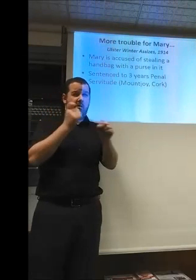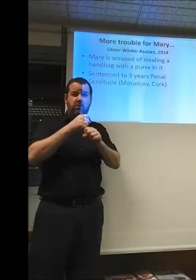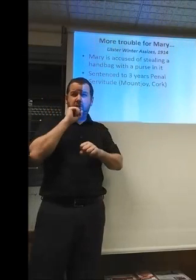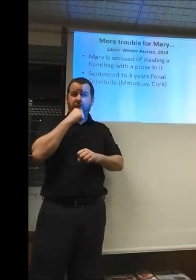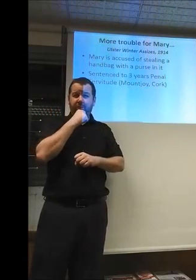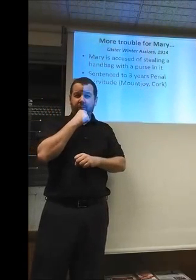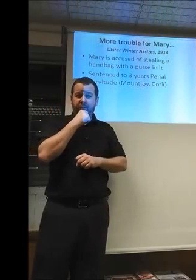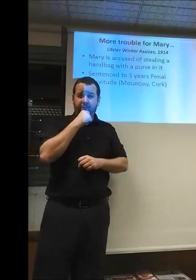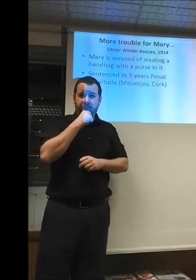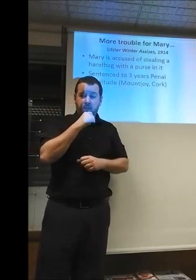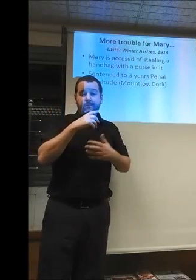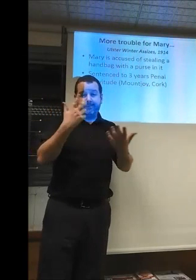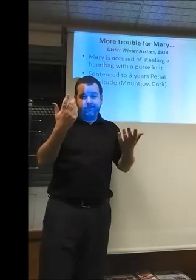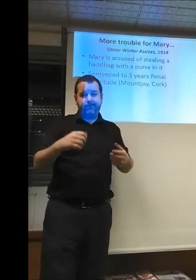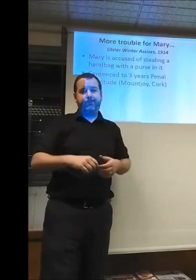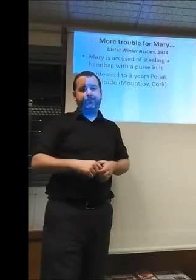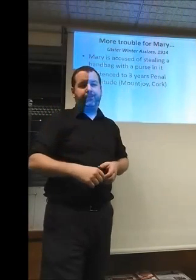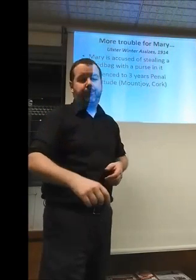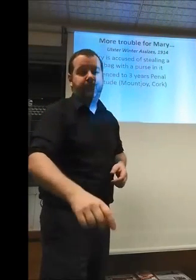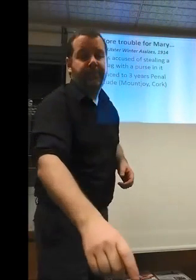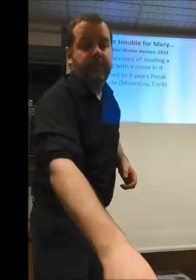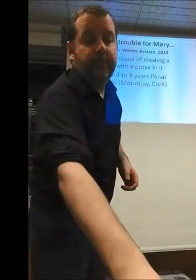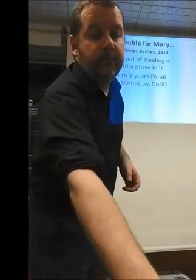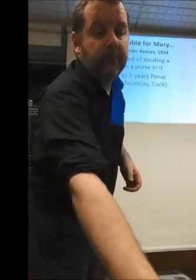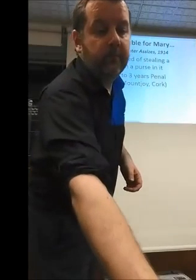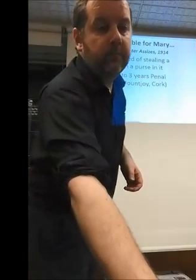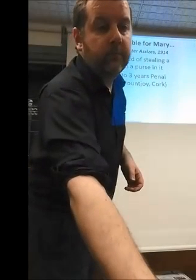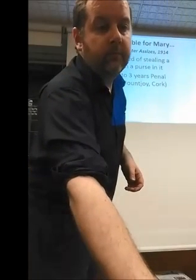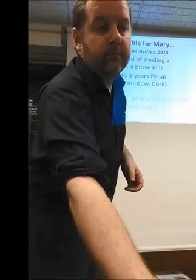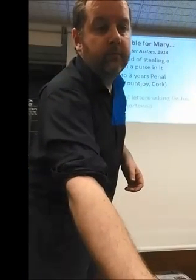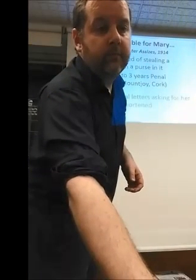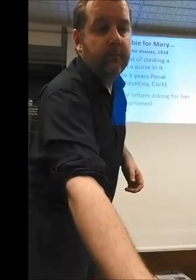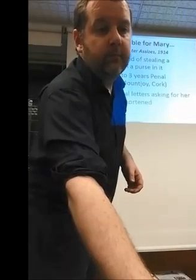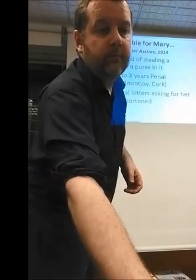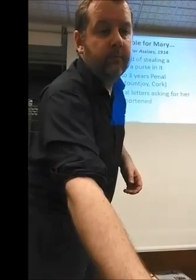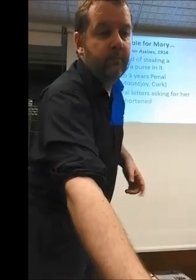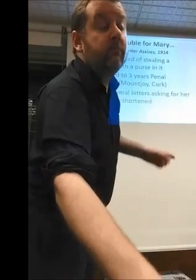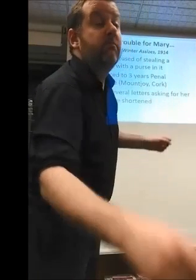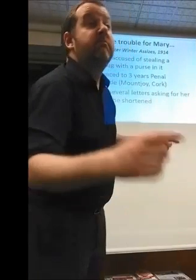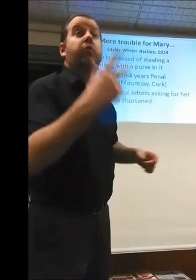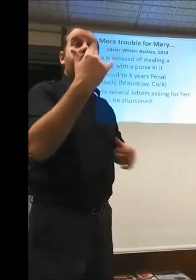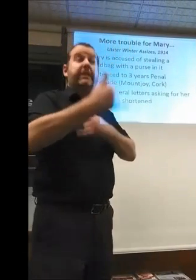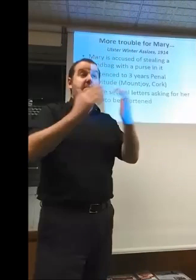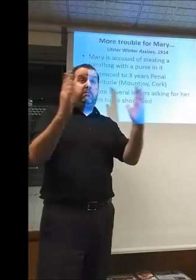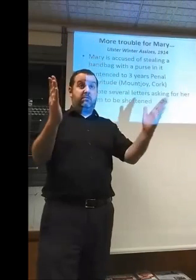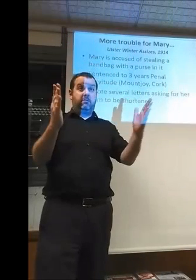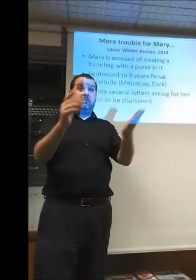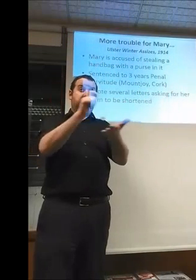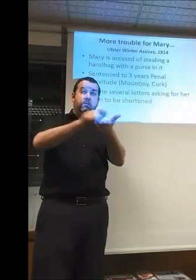only 25 years old, and you can see here she’s mute and she’s from Kerry and she last loved